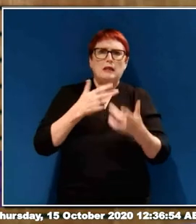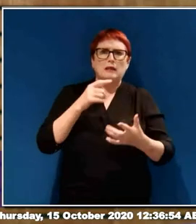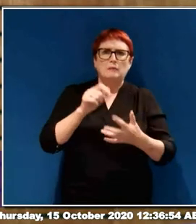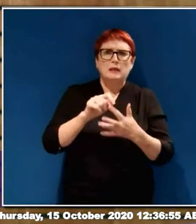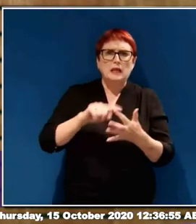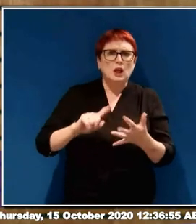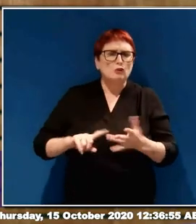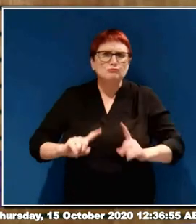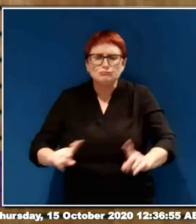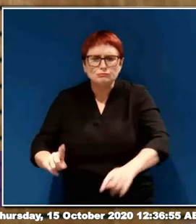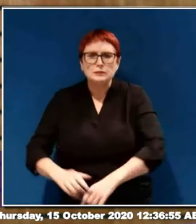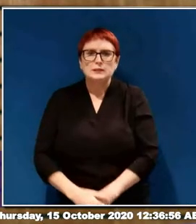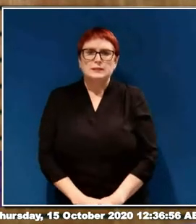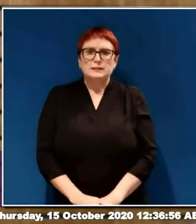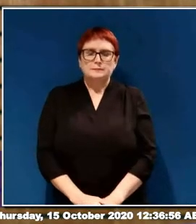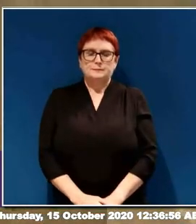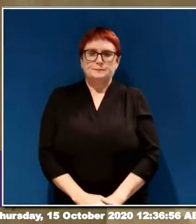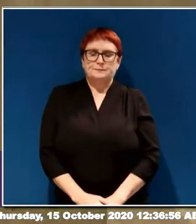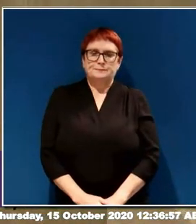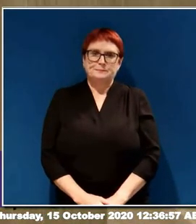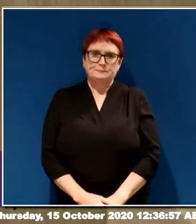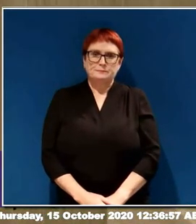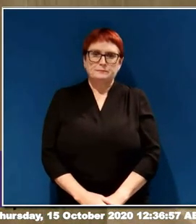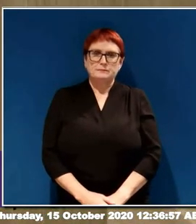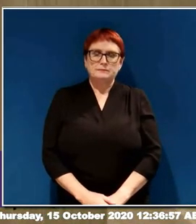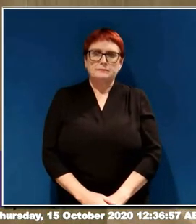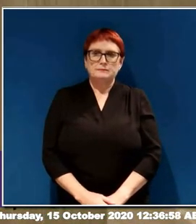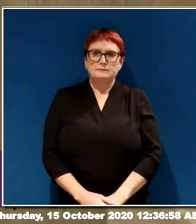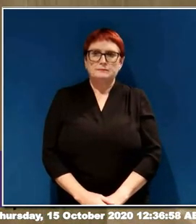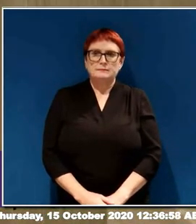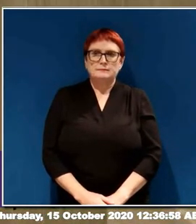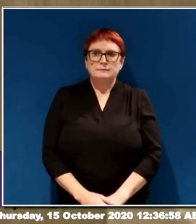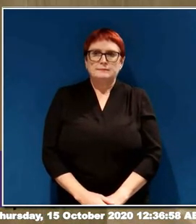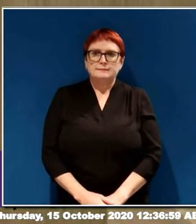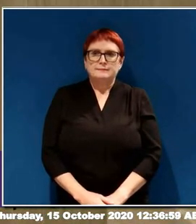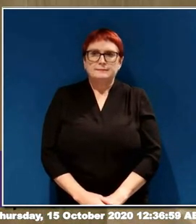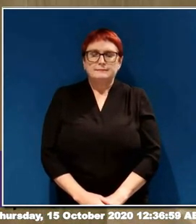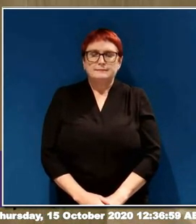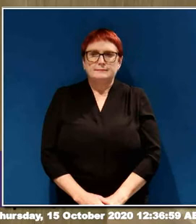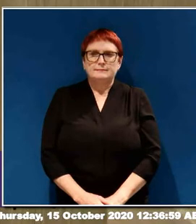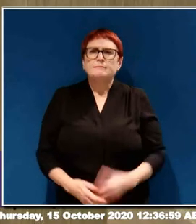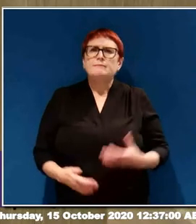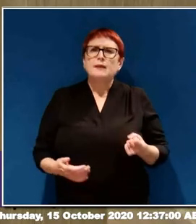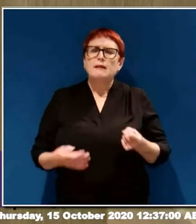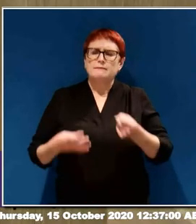So there are a number of support services within every region.